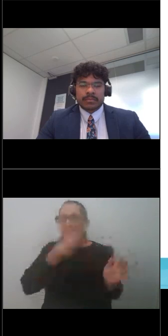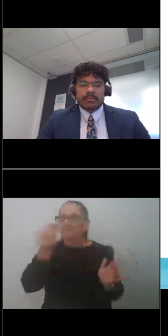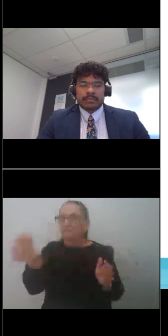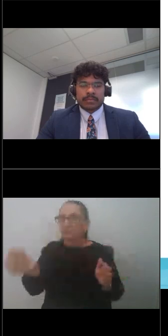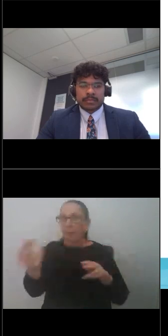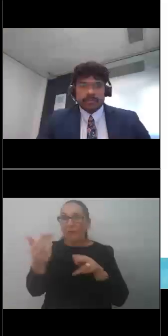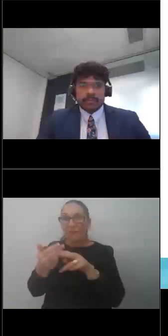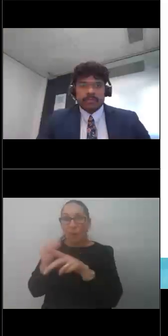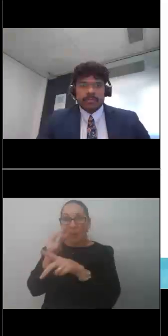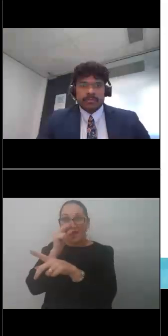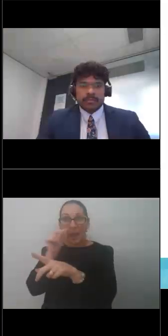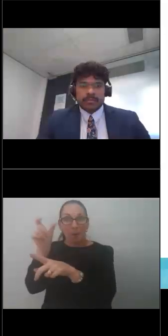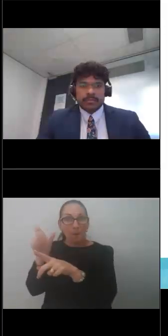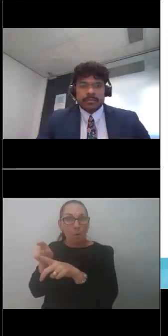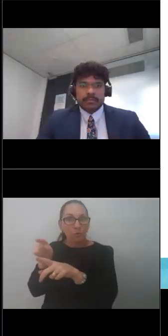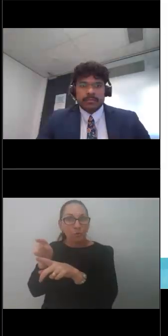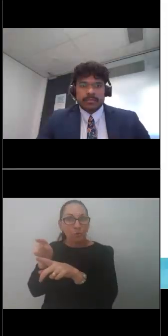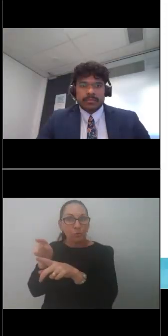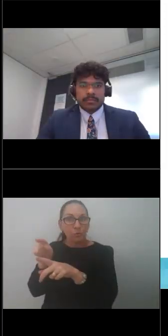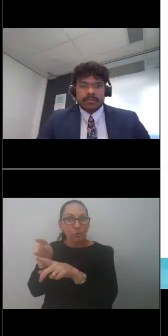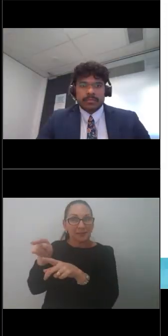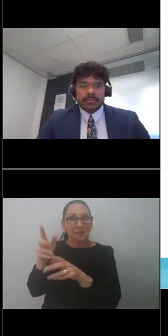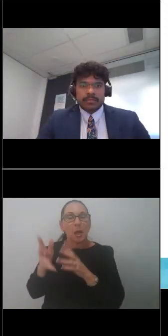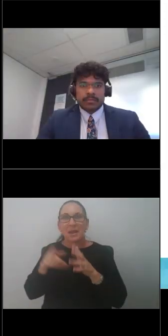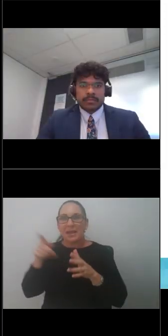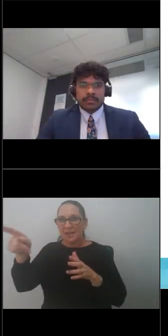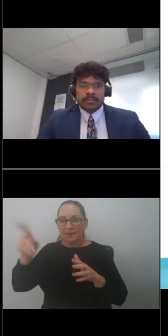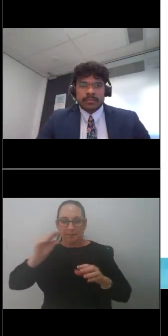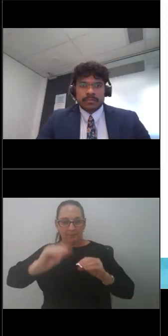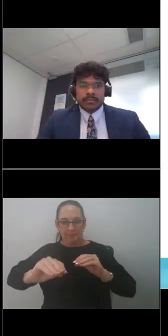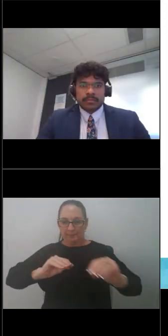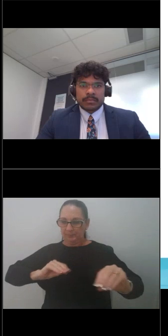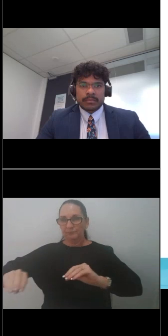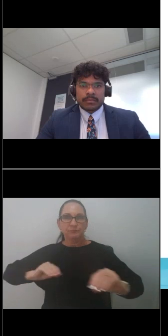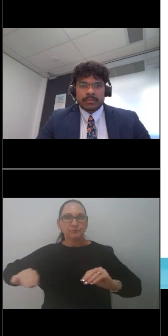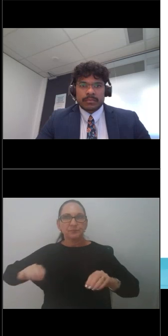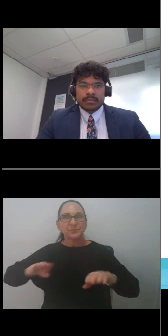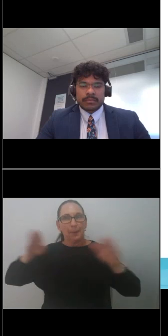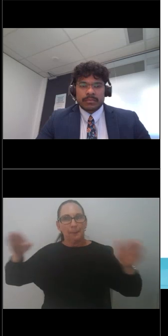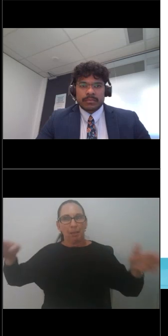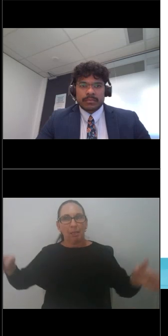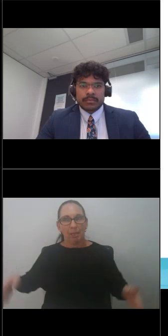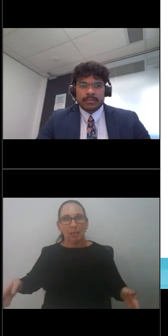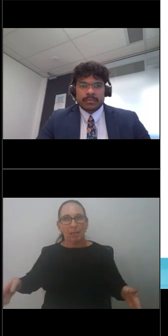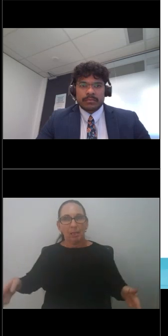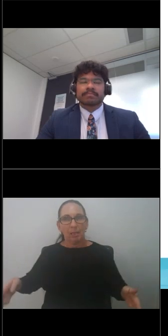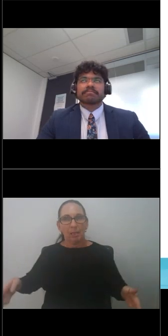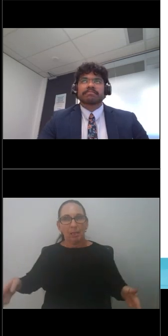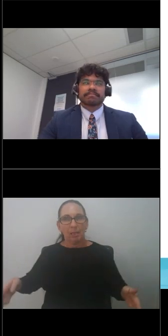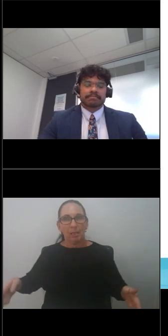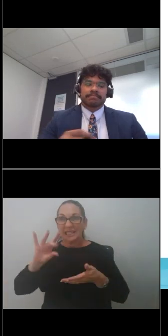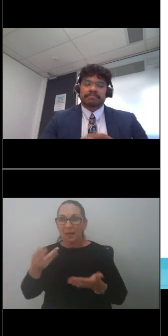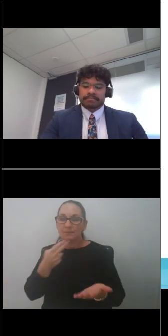would i' have them on the table and they would um put the sticker on a piece of paper um as we were